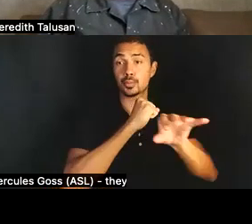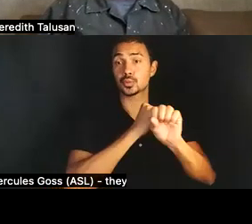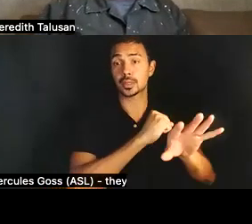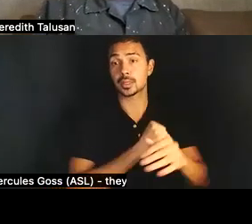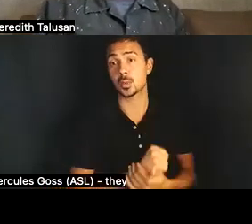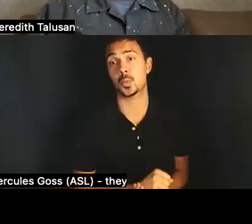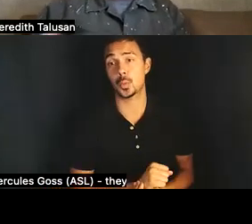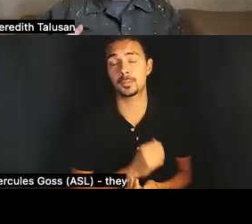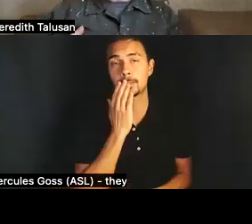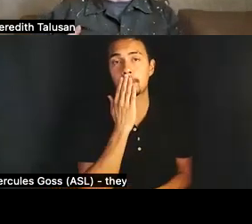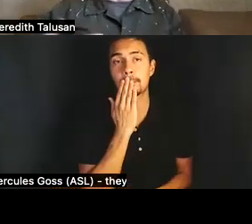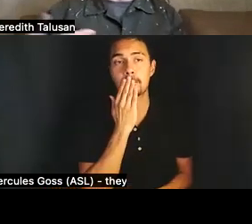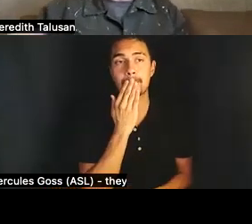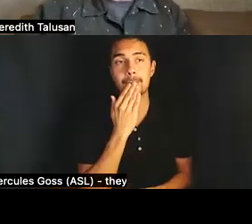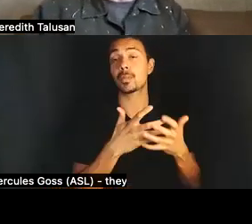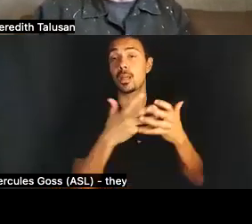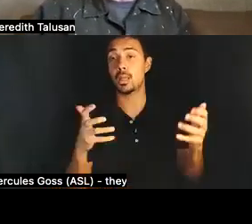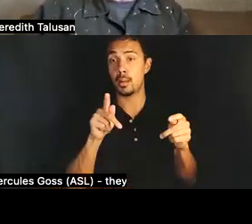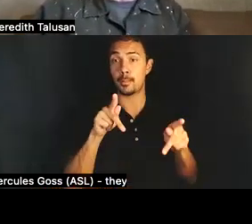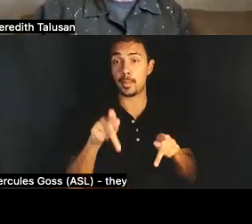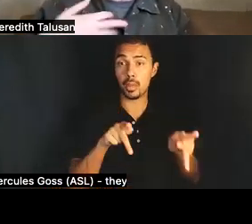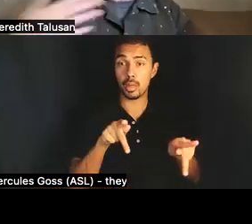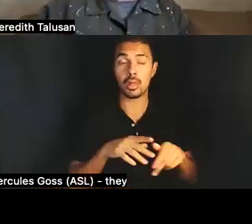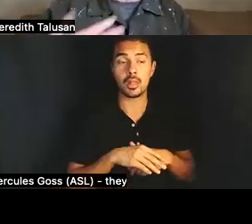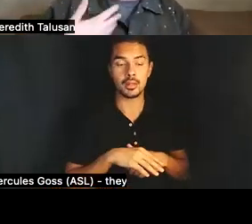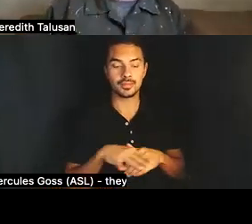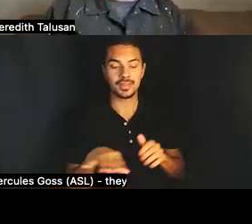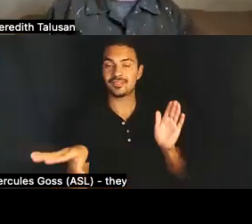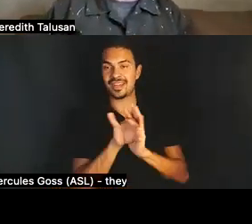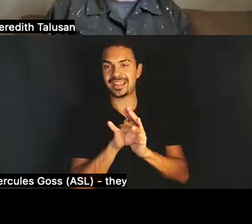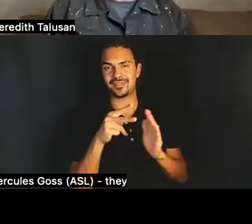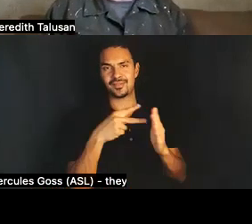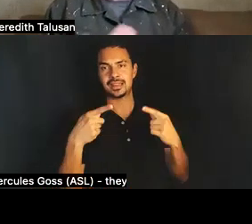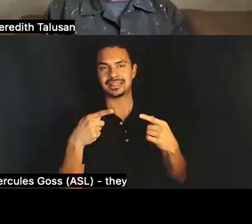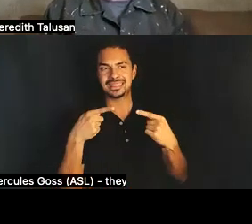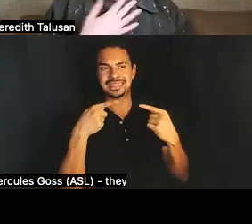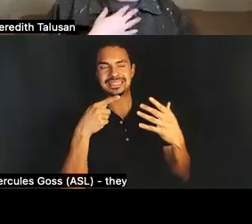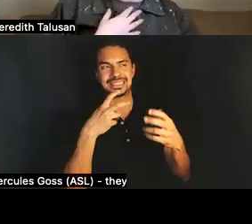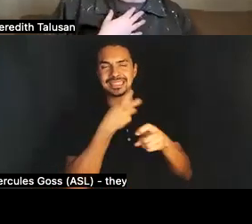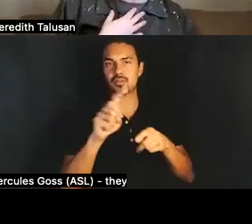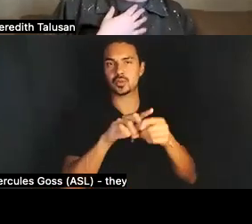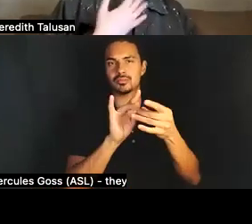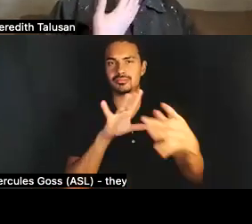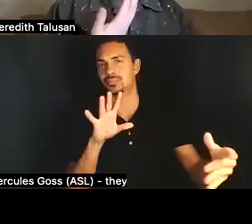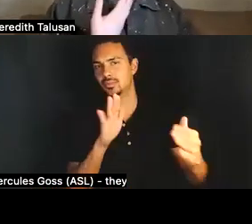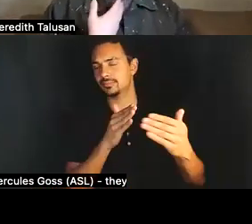tool for promotion, you know, a lot of people find it very difficult to avoid it.